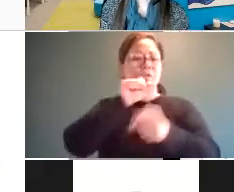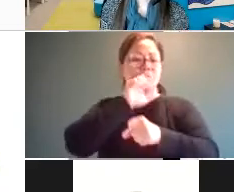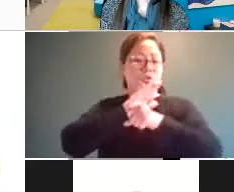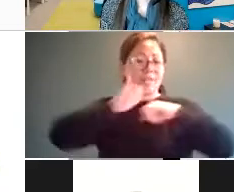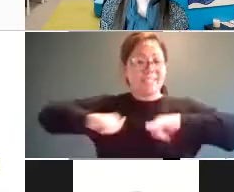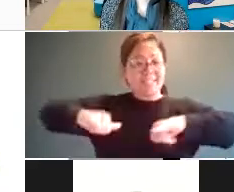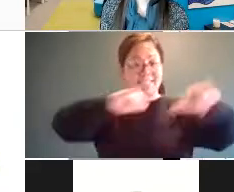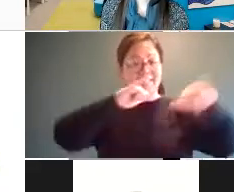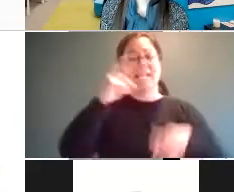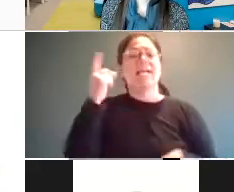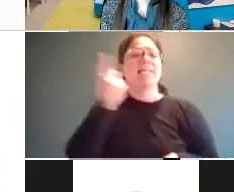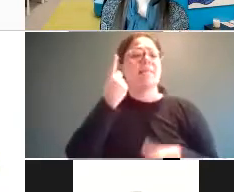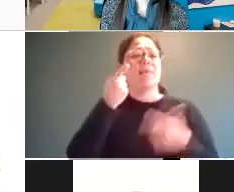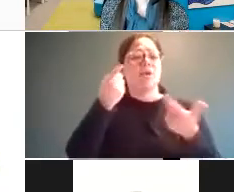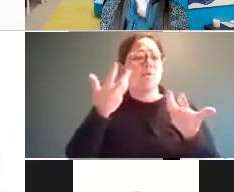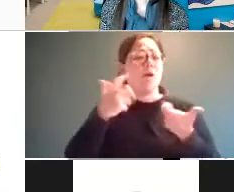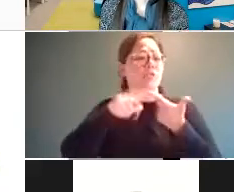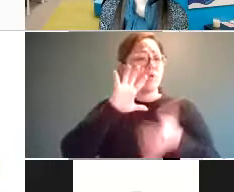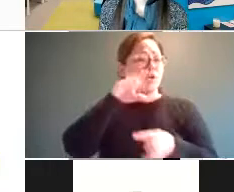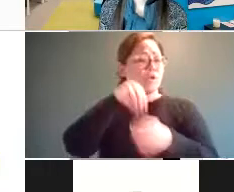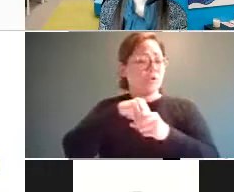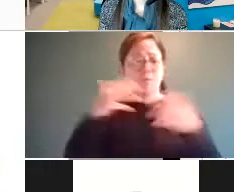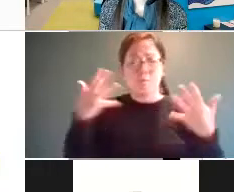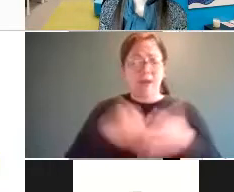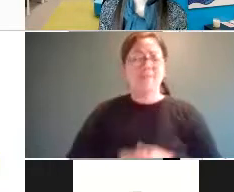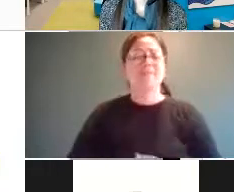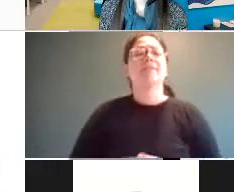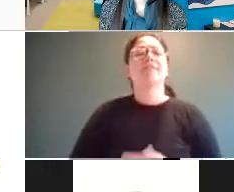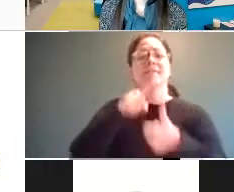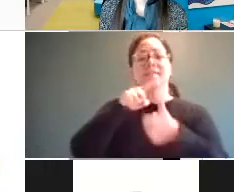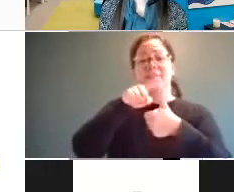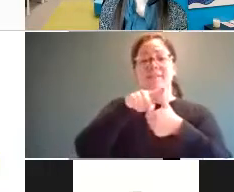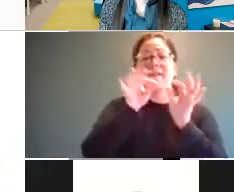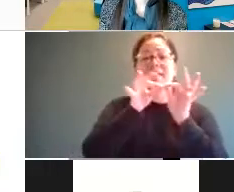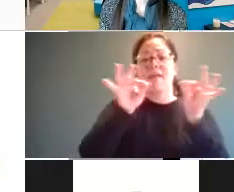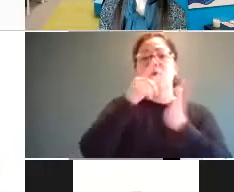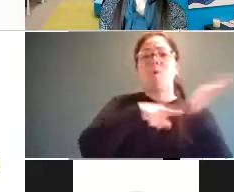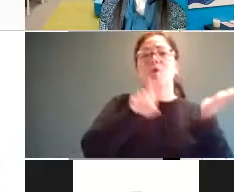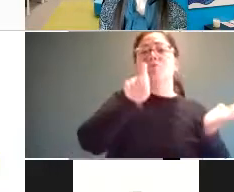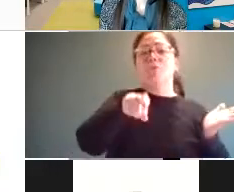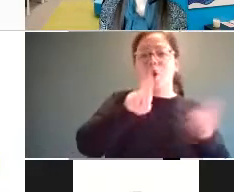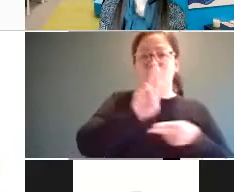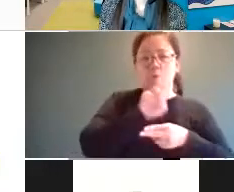some things that you'll want to include are specific language that should be used when speaking about your brand.